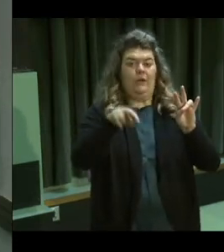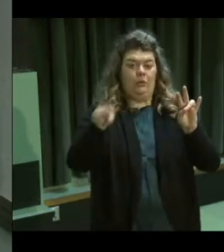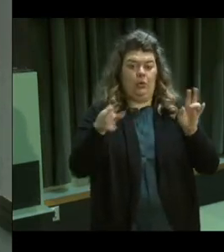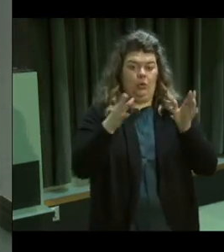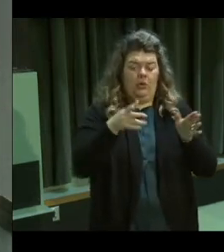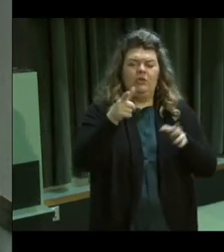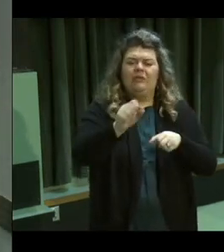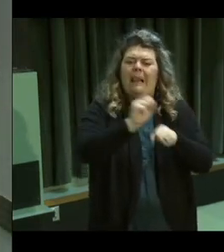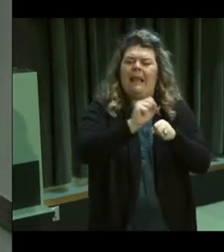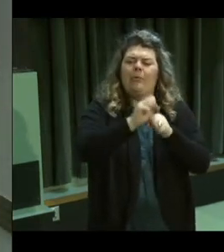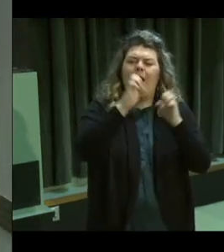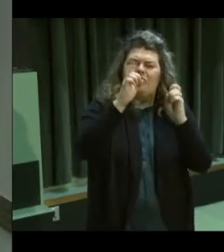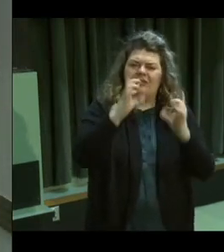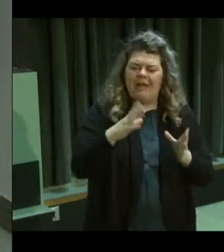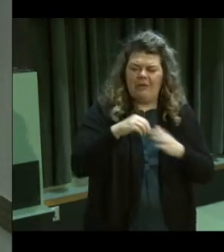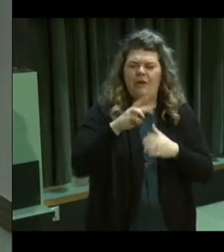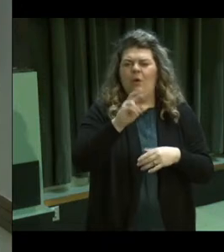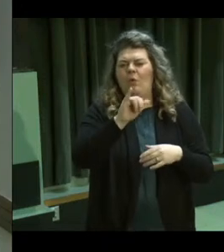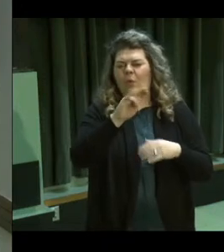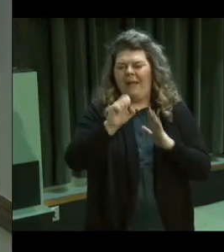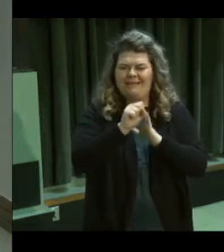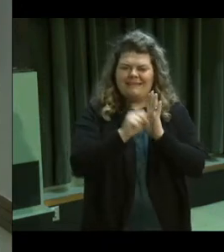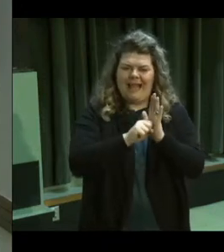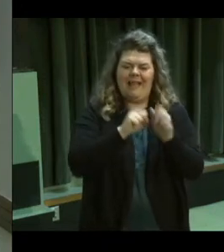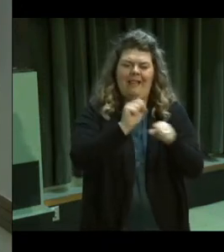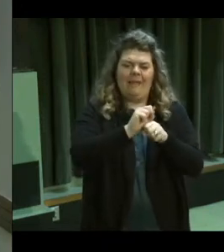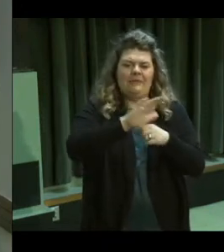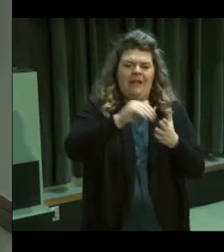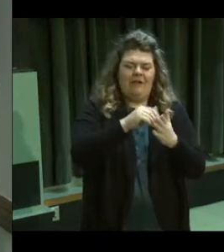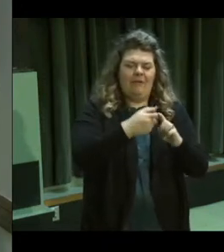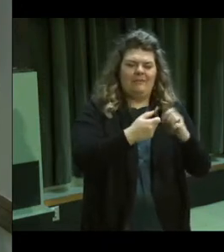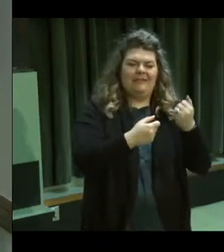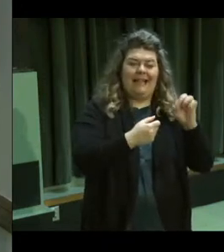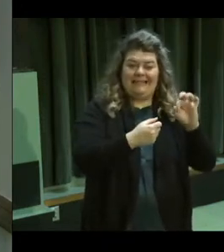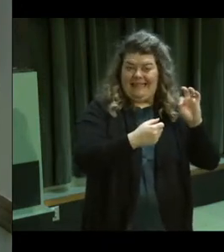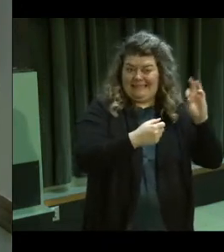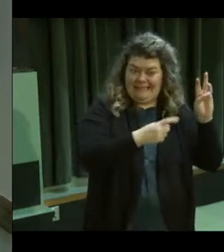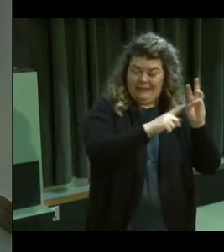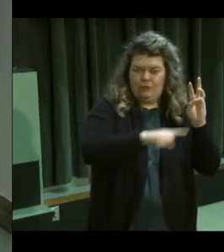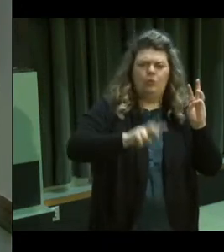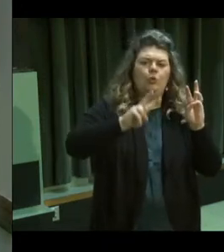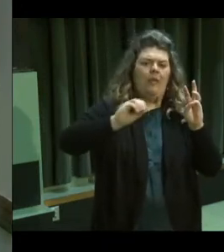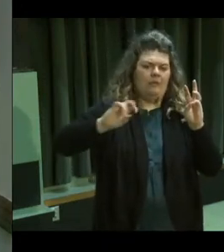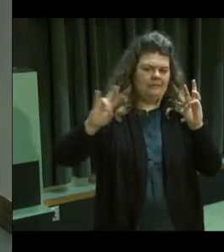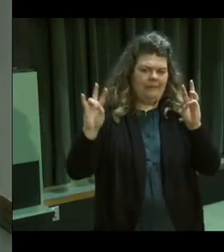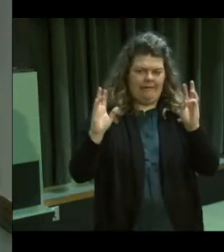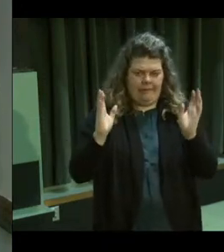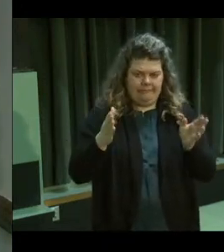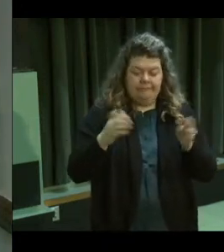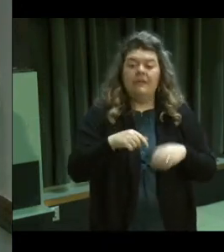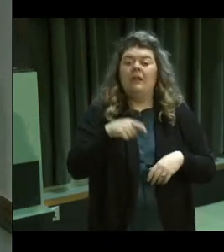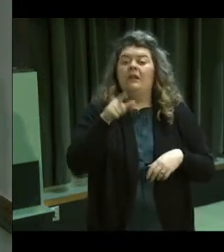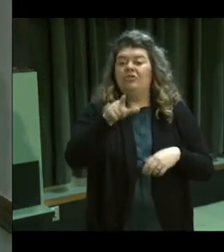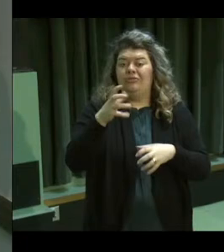and is a labor educator at Wayne State's Labor Studies Center